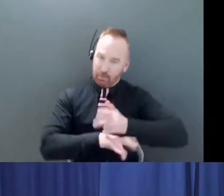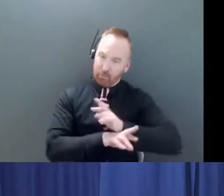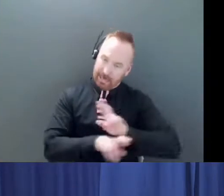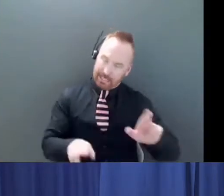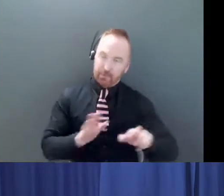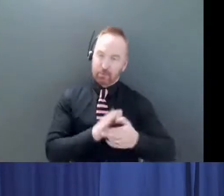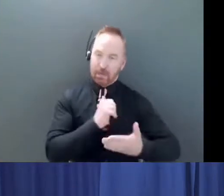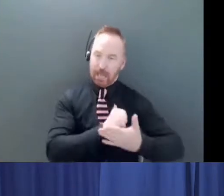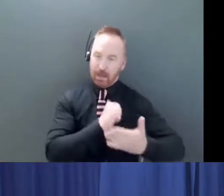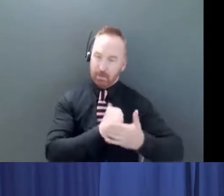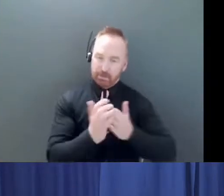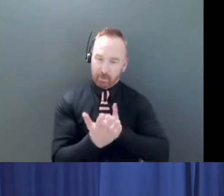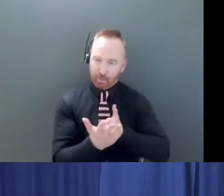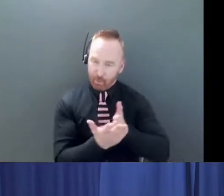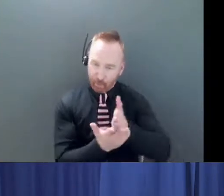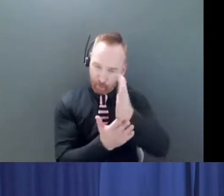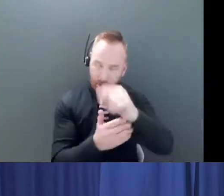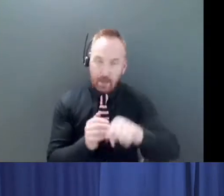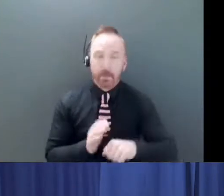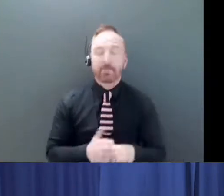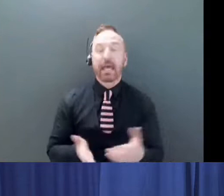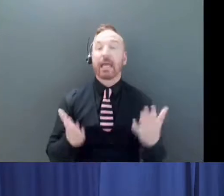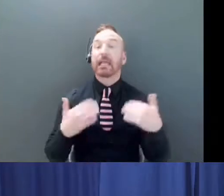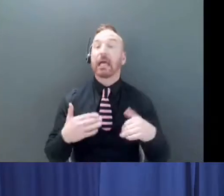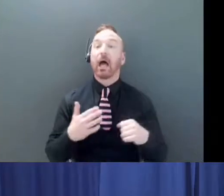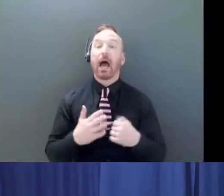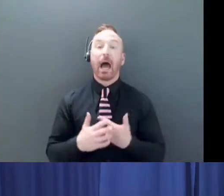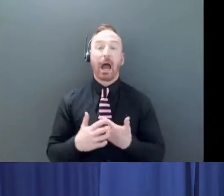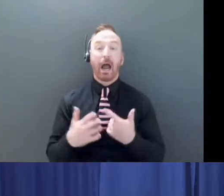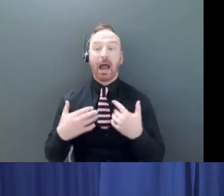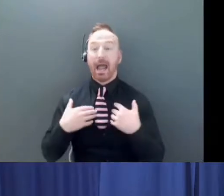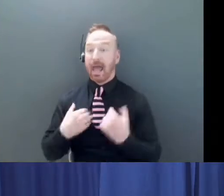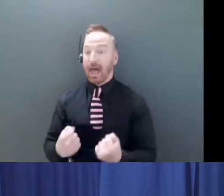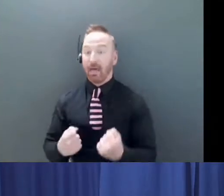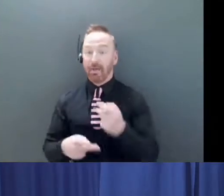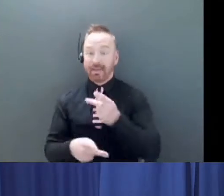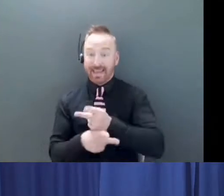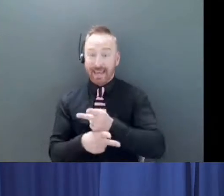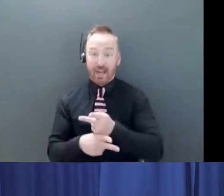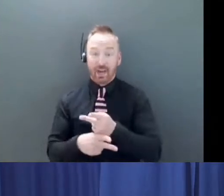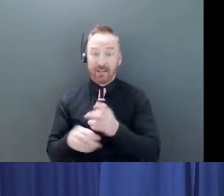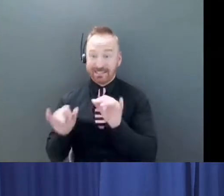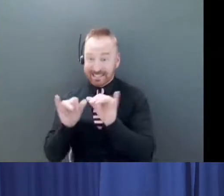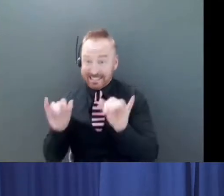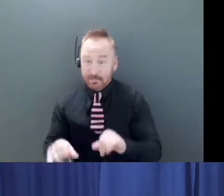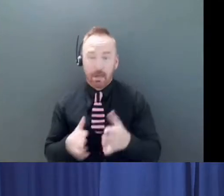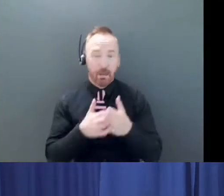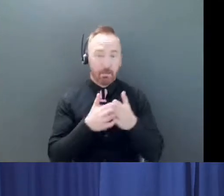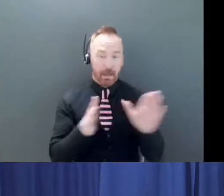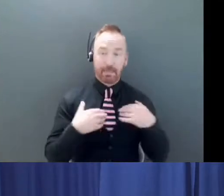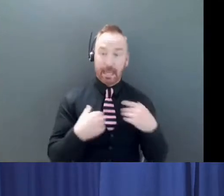our public health system so that we are readily available to meet increased demand in the face of